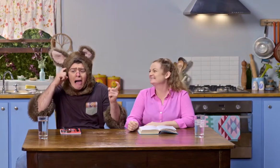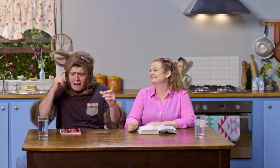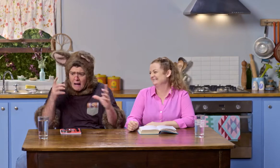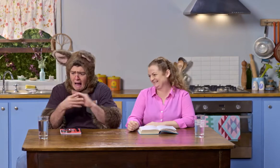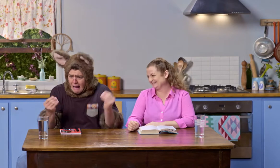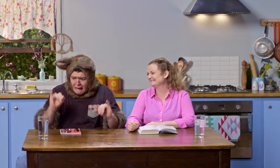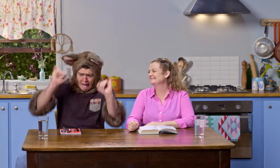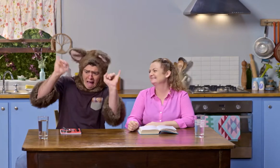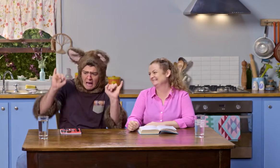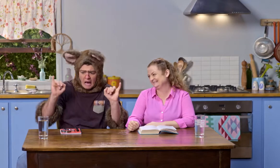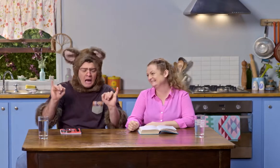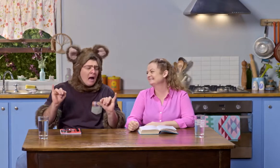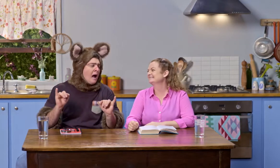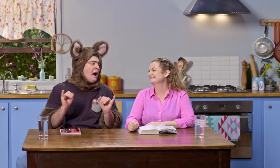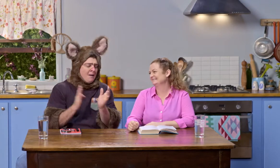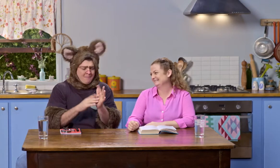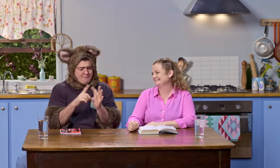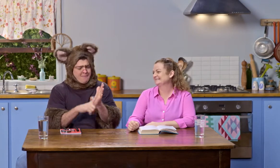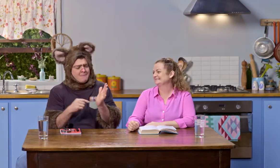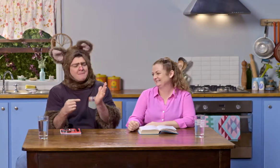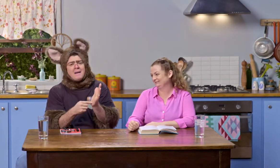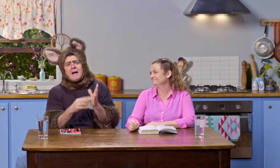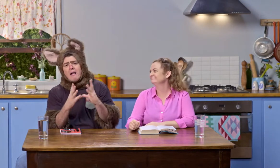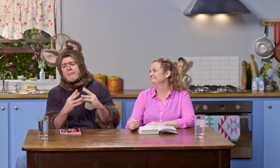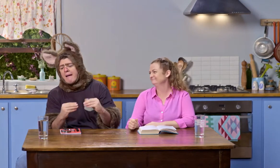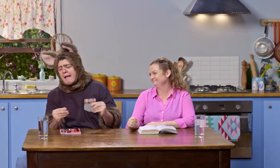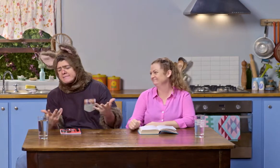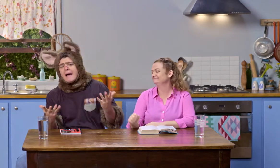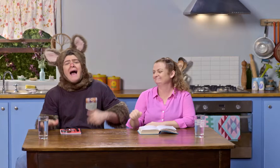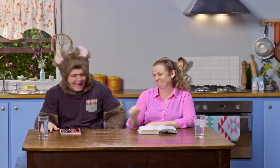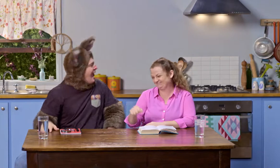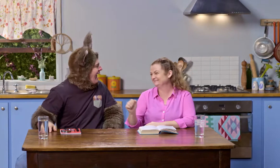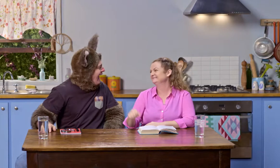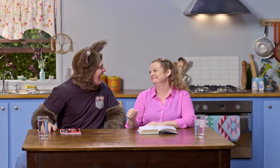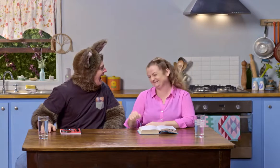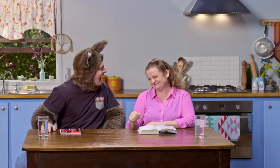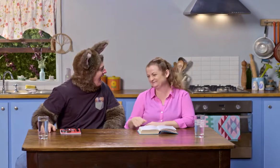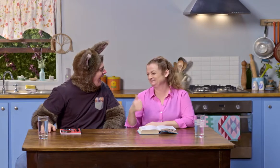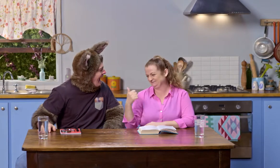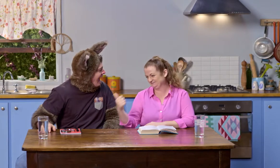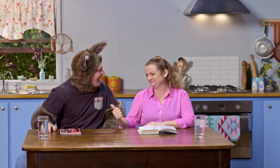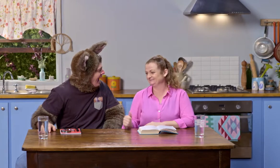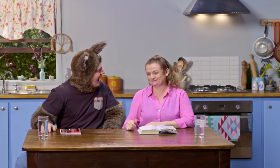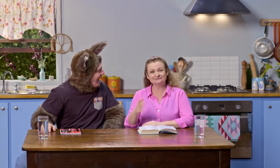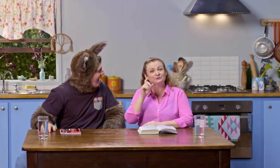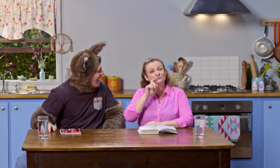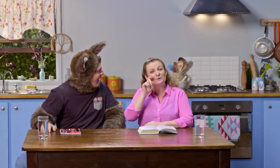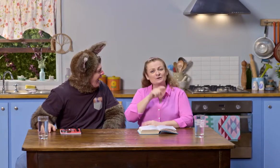I was so worried that it was missing, but it had just melted. Ah. Oh, yes, that's right.